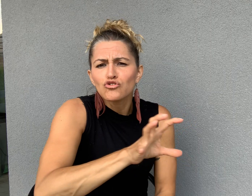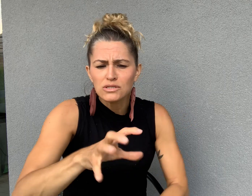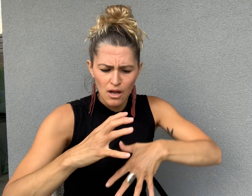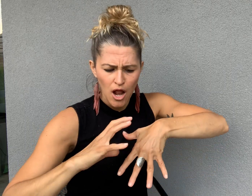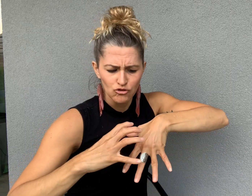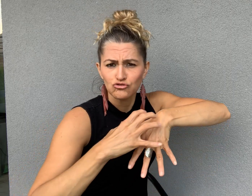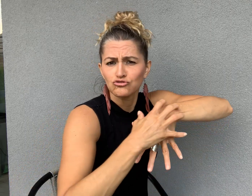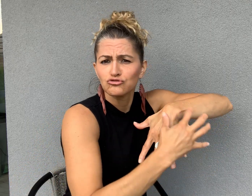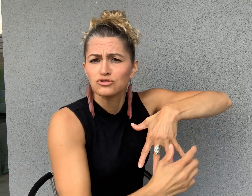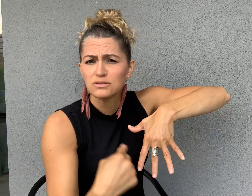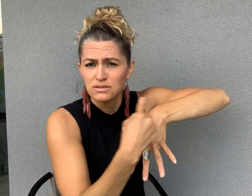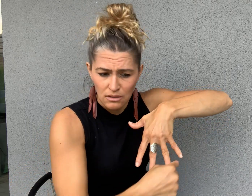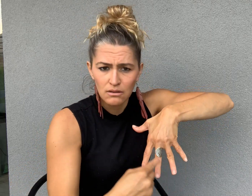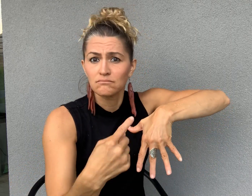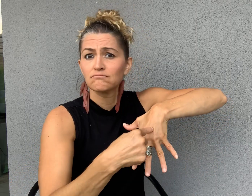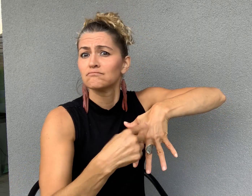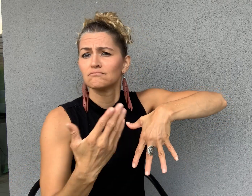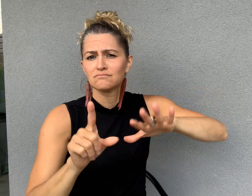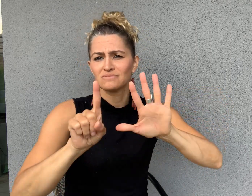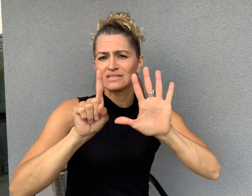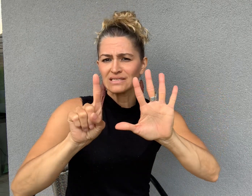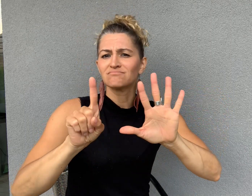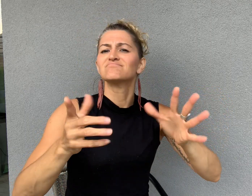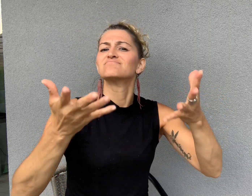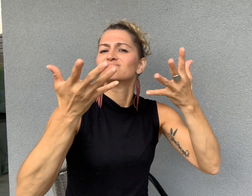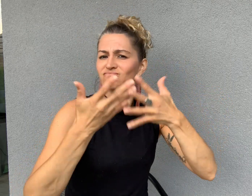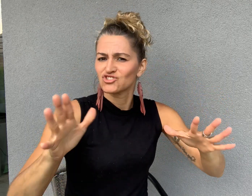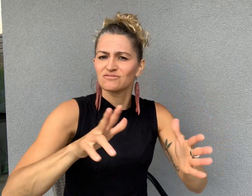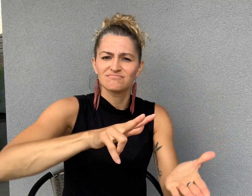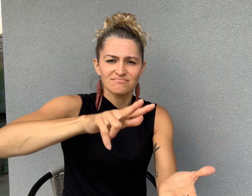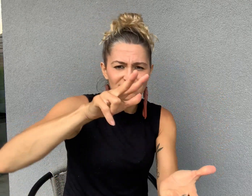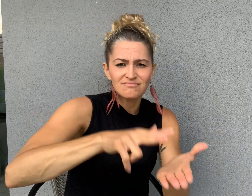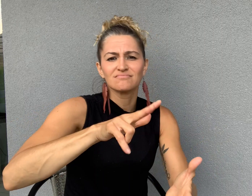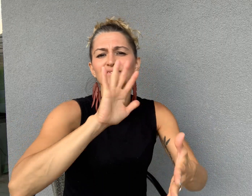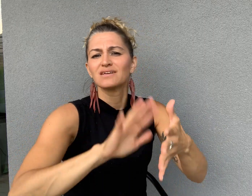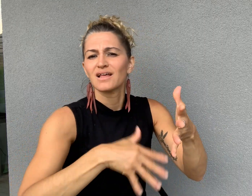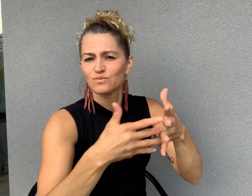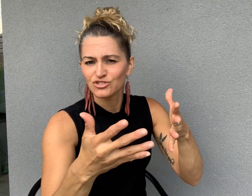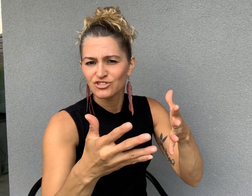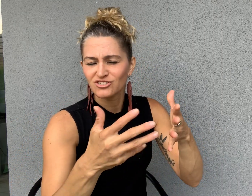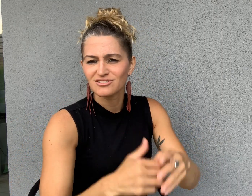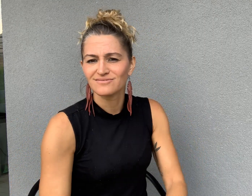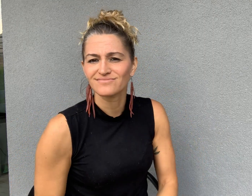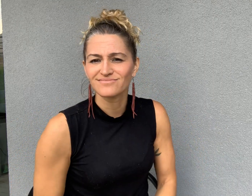6 out of 12 countries have recognized sign language.